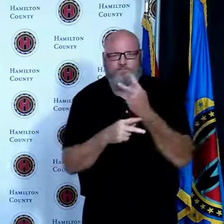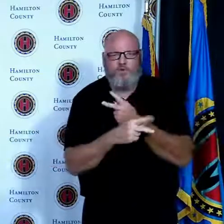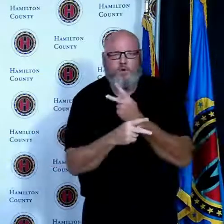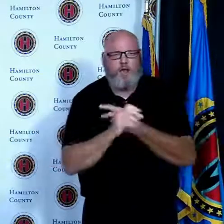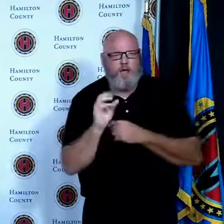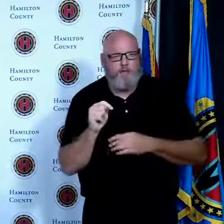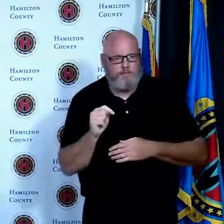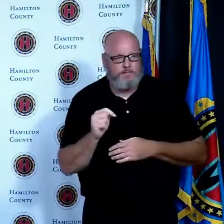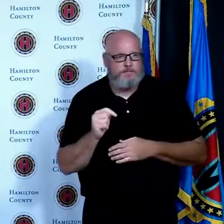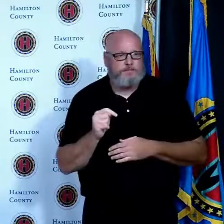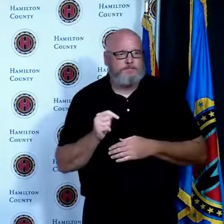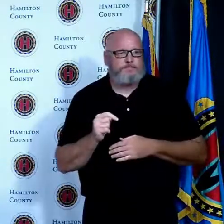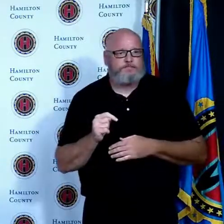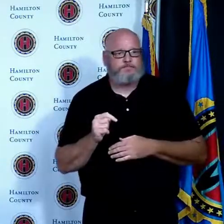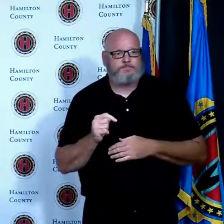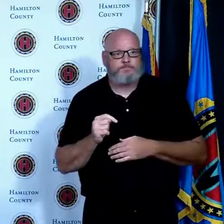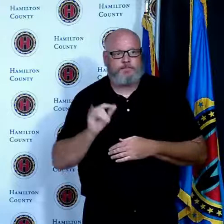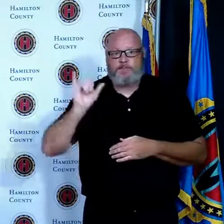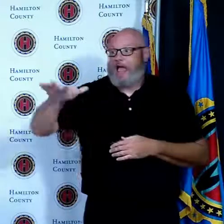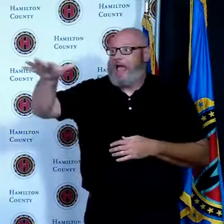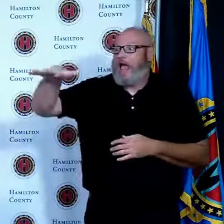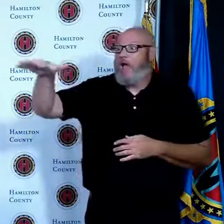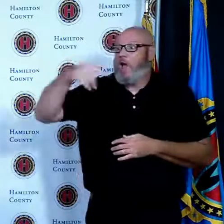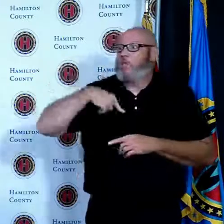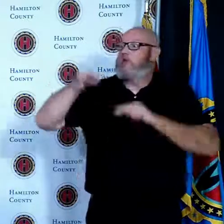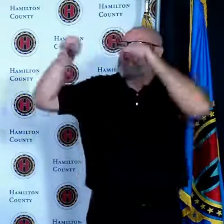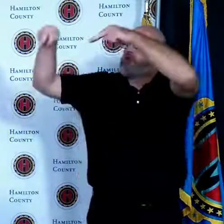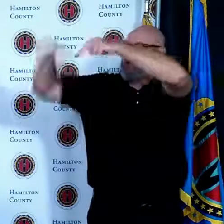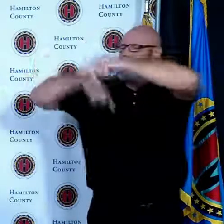so our team will be bringing boots on the ground testing people